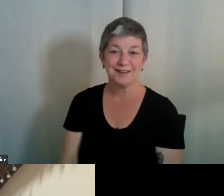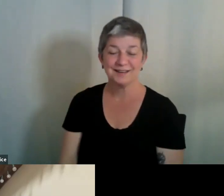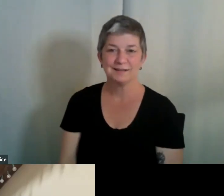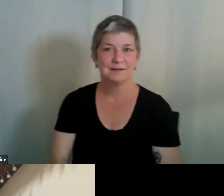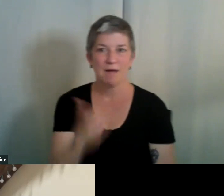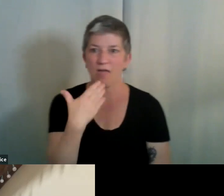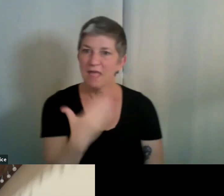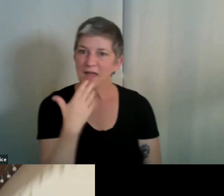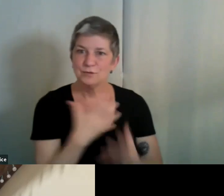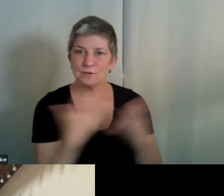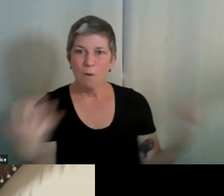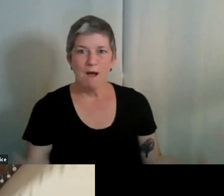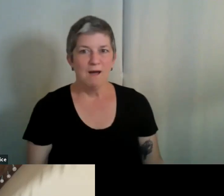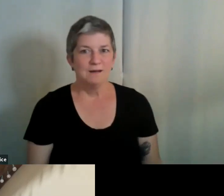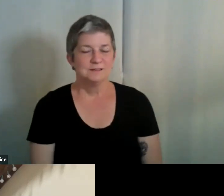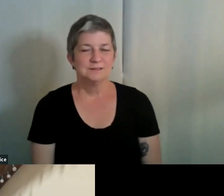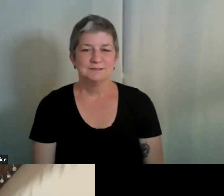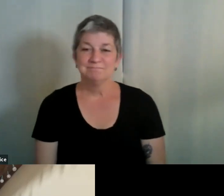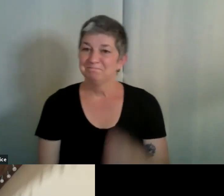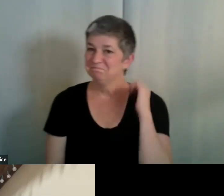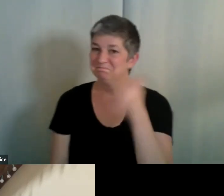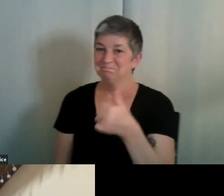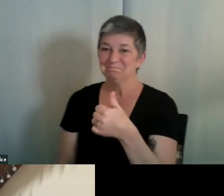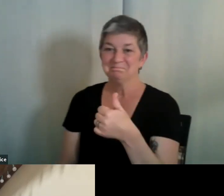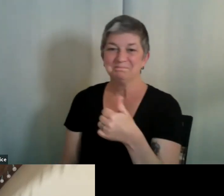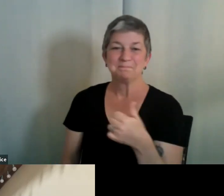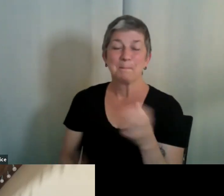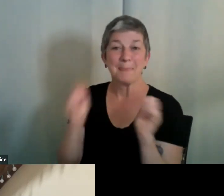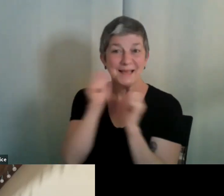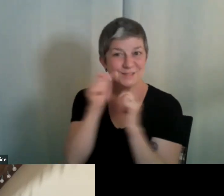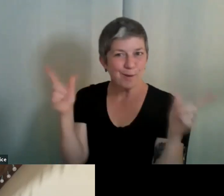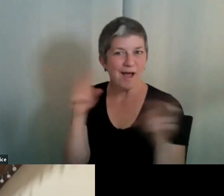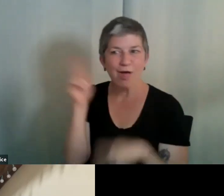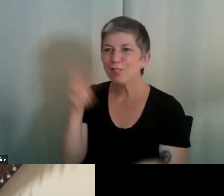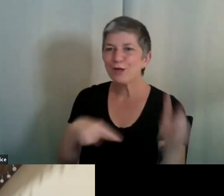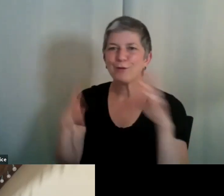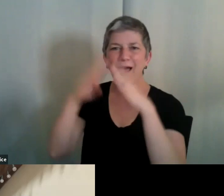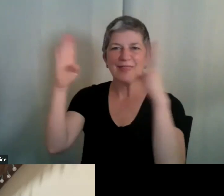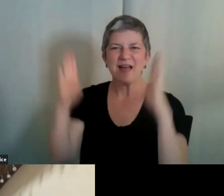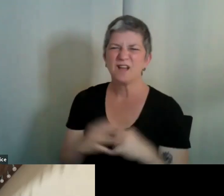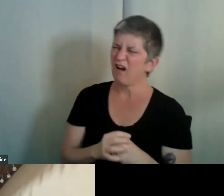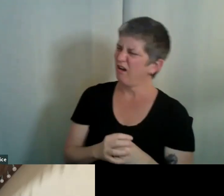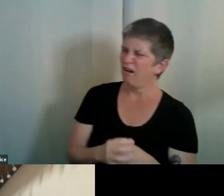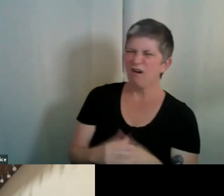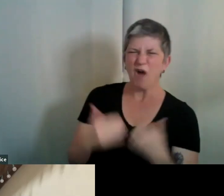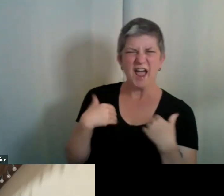so much. Yeah, yeah, you there. It's It's surprising. You look around the house, you're like, Oh, I have a lot of no tech